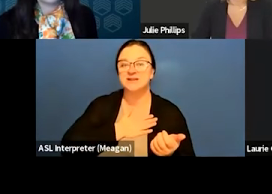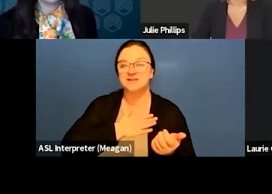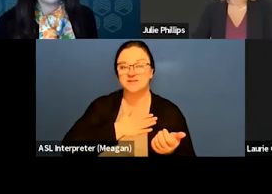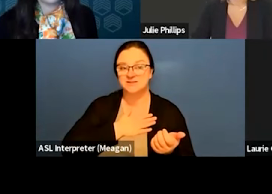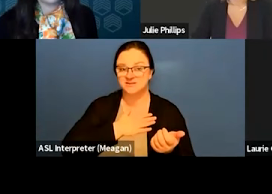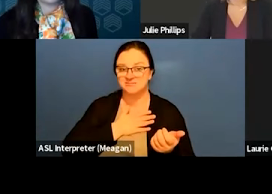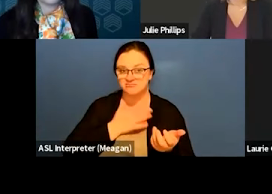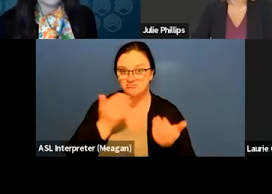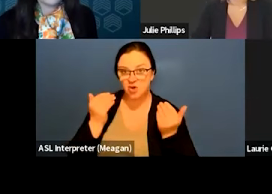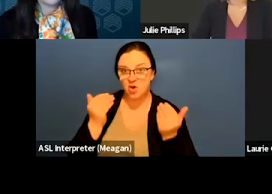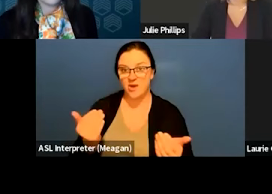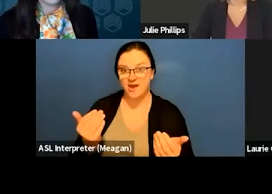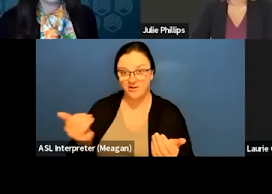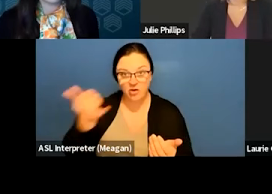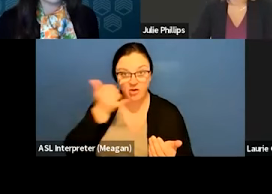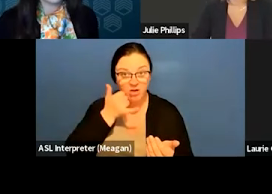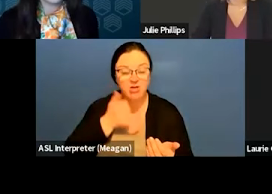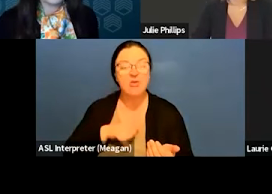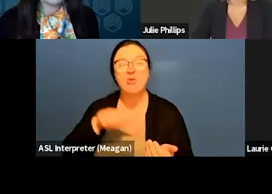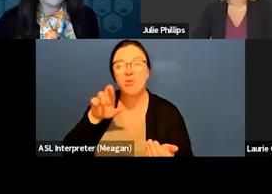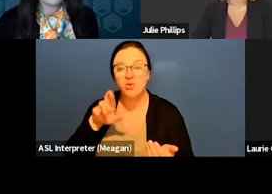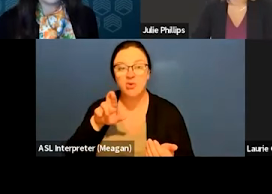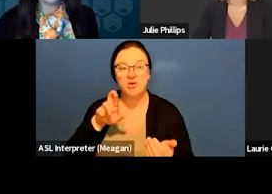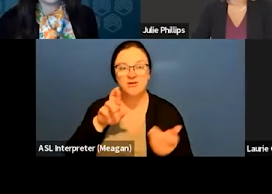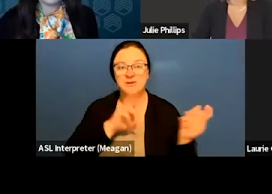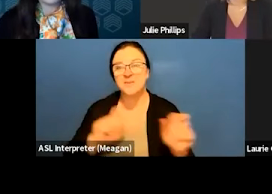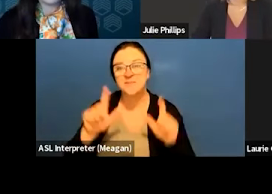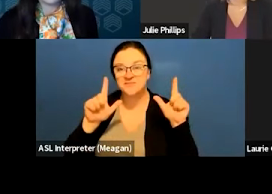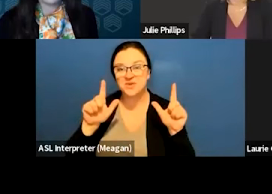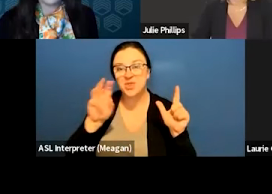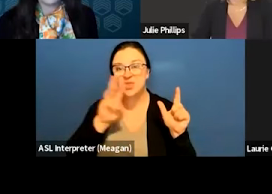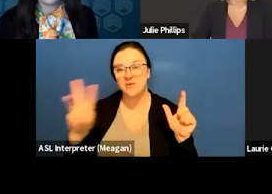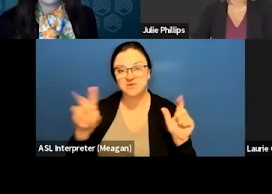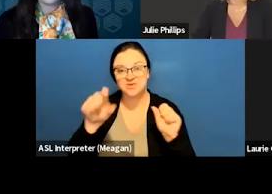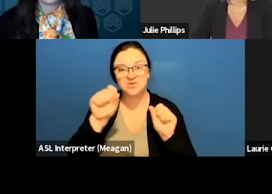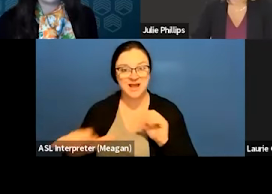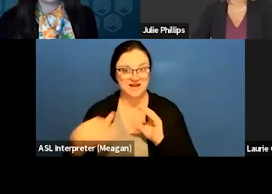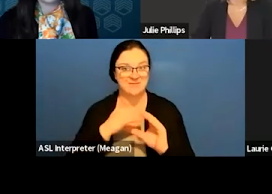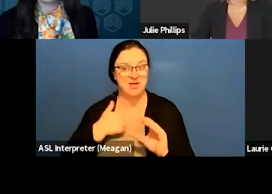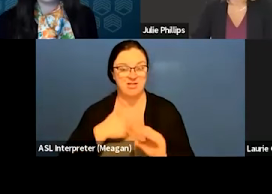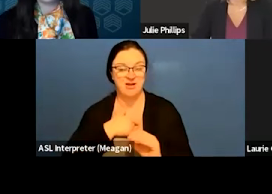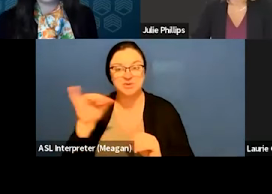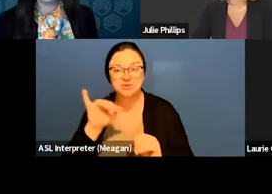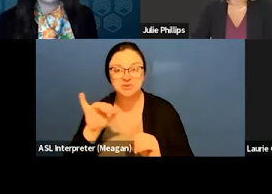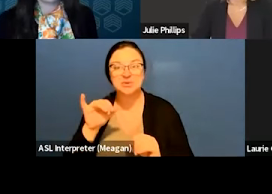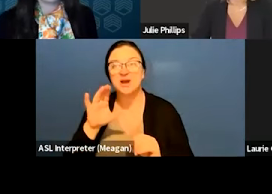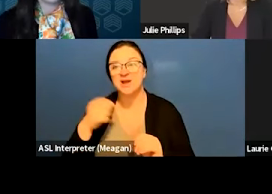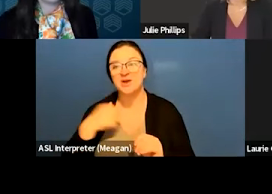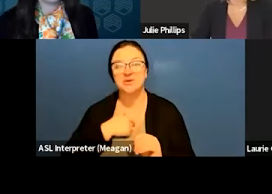you can either phone us or go to the website to email us, and we would love to hear from you.